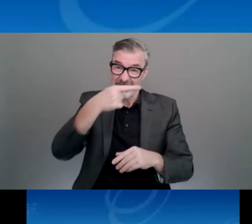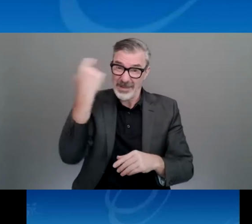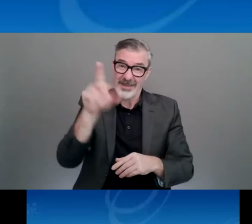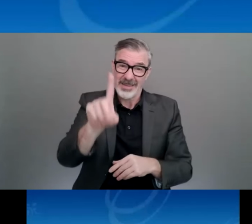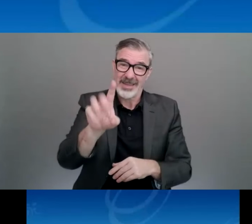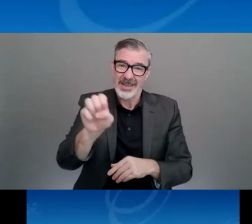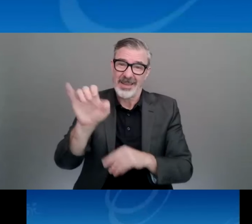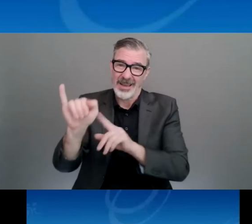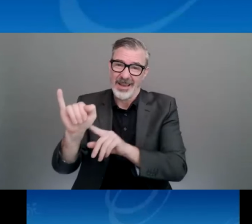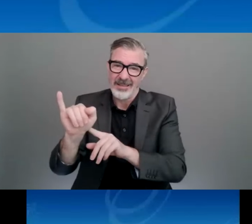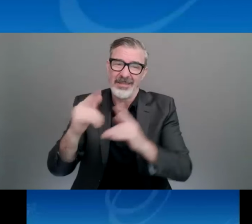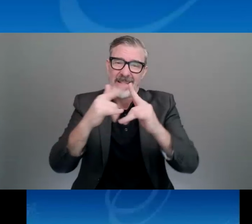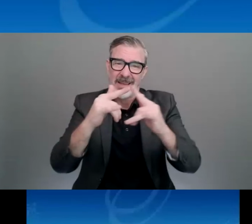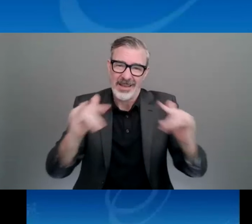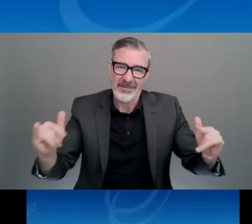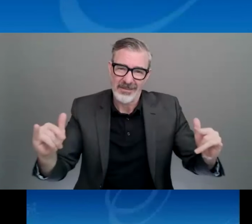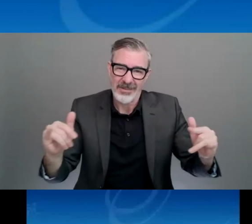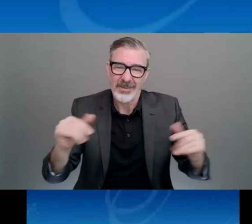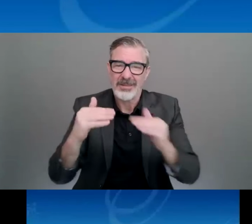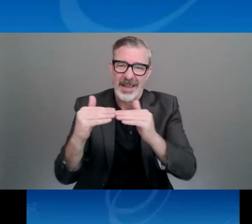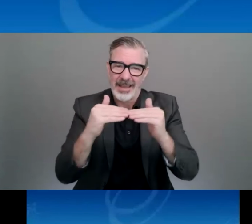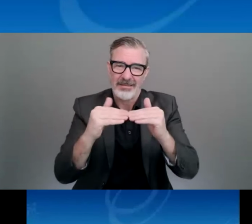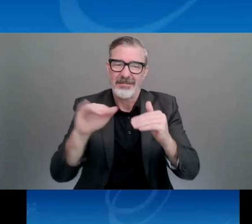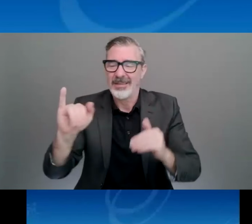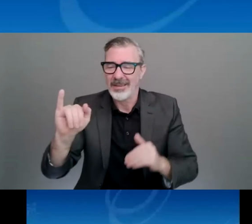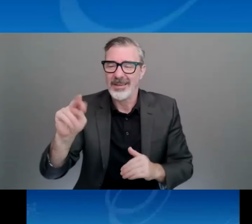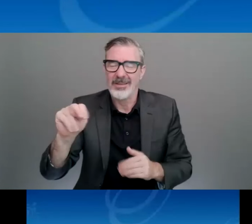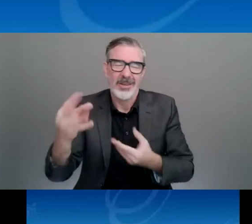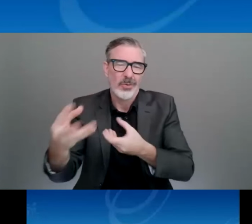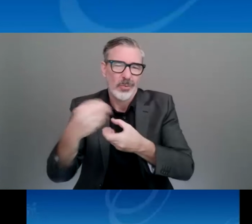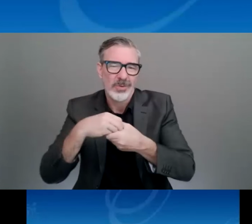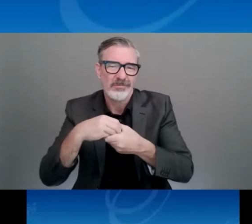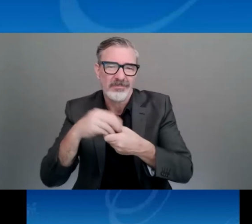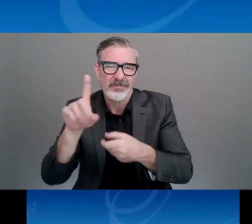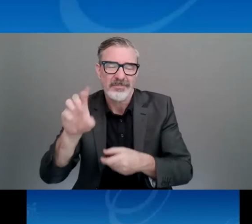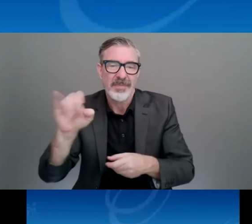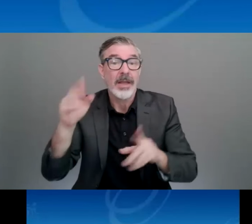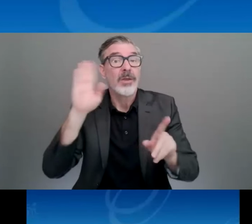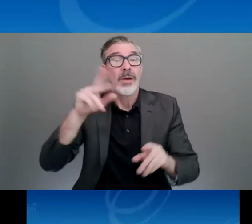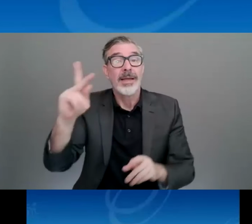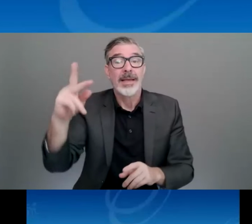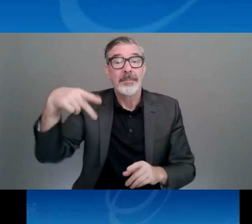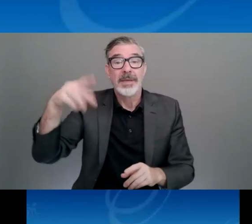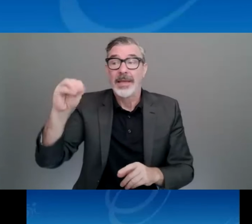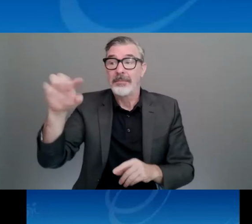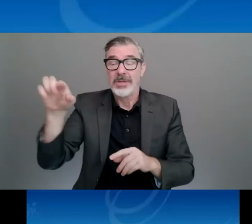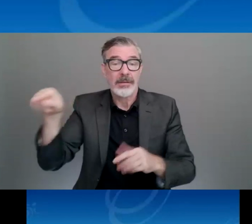which is great because I don't think that was always the case. I mean, I know what KPMG, our disability inclusion employee resource group,